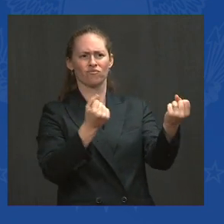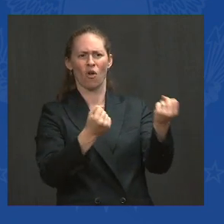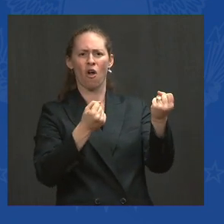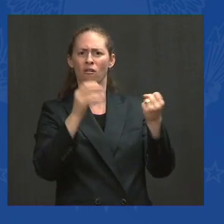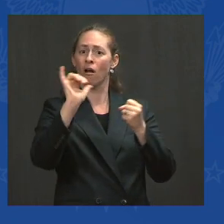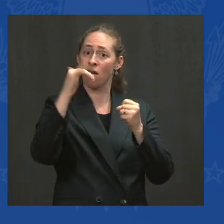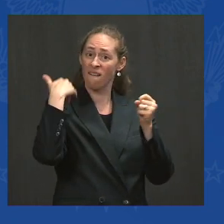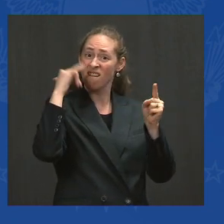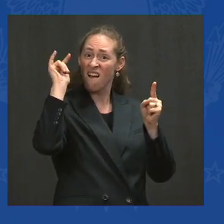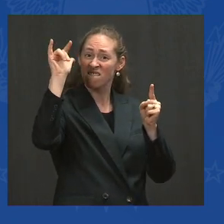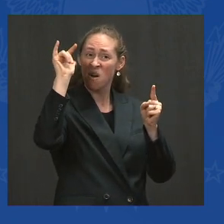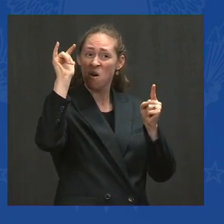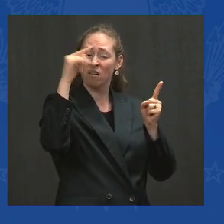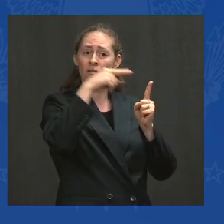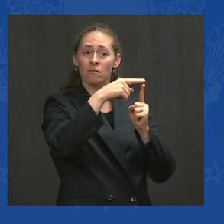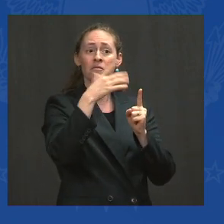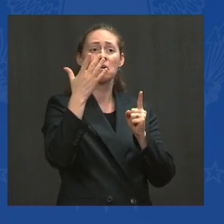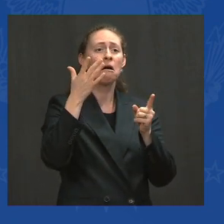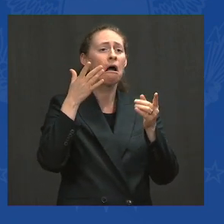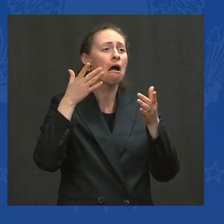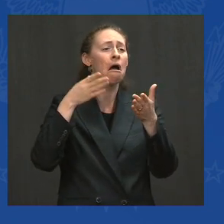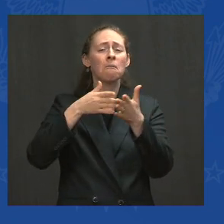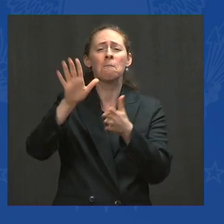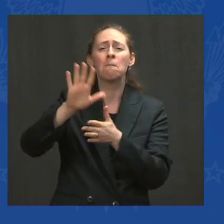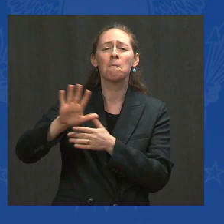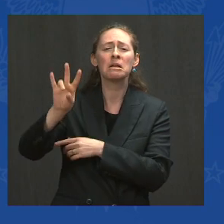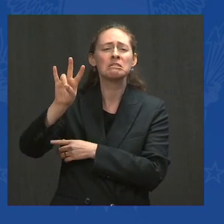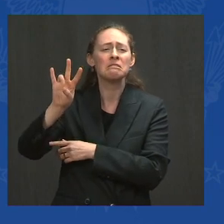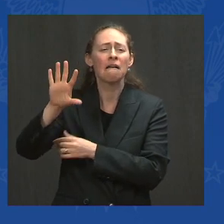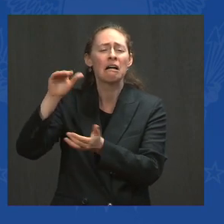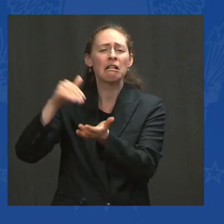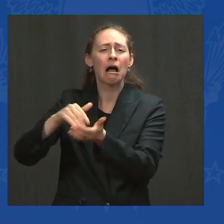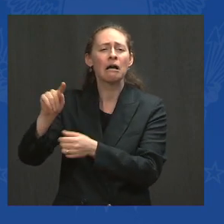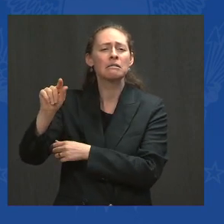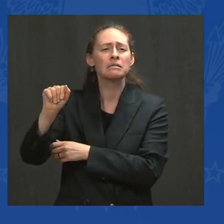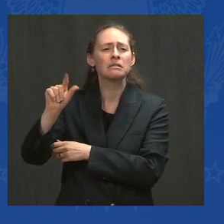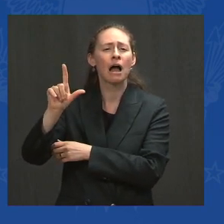something like 75,000 Taliban. It is not inevitable.